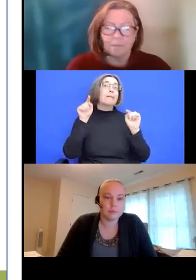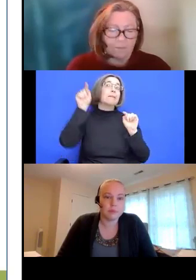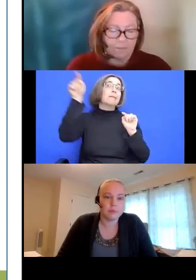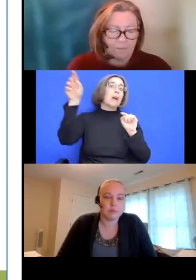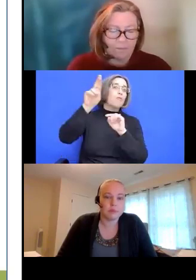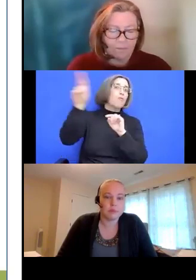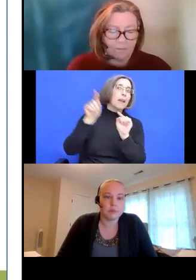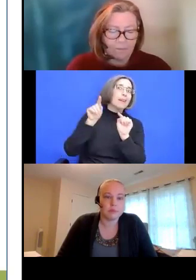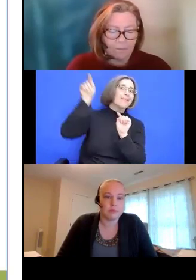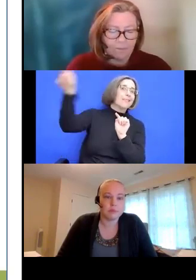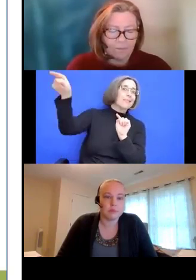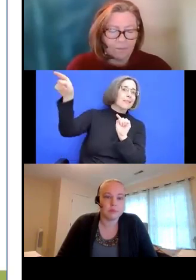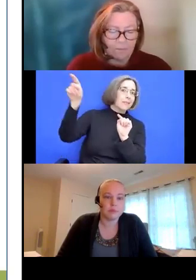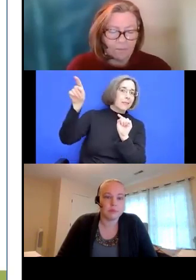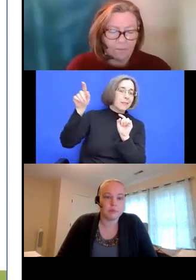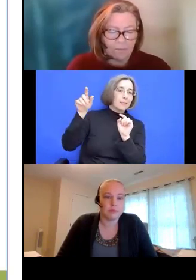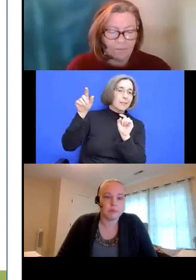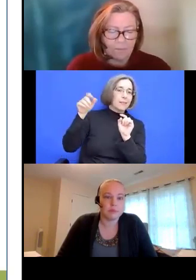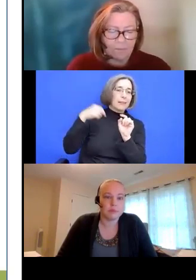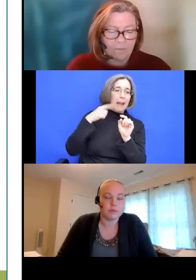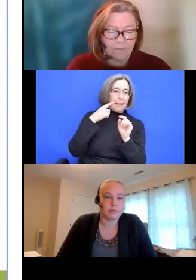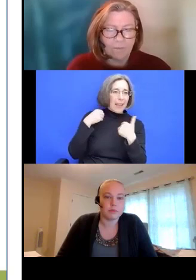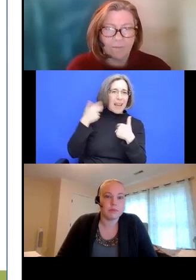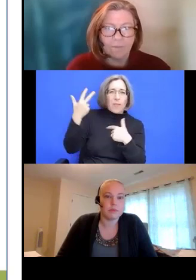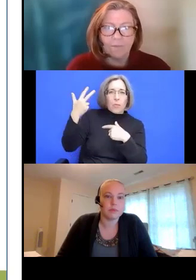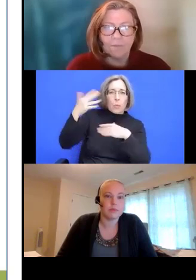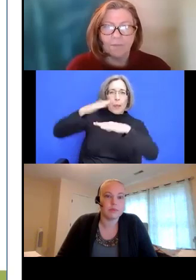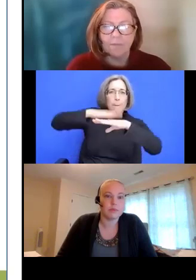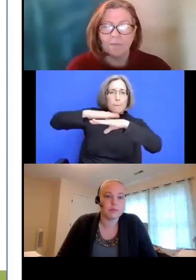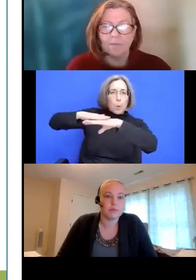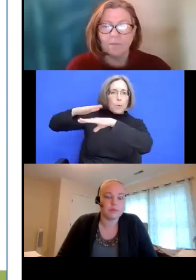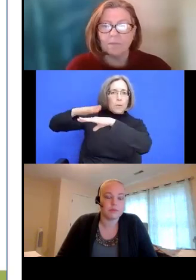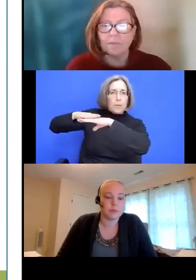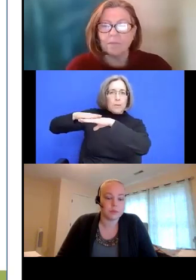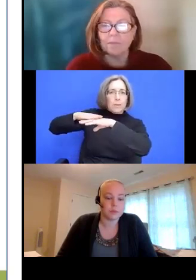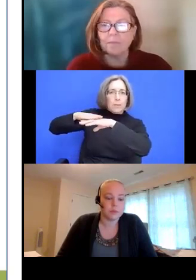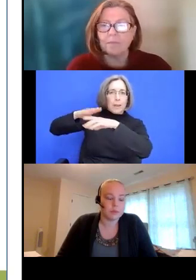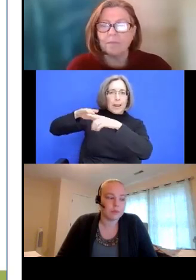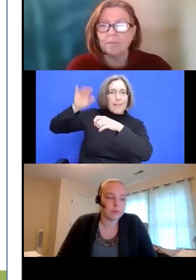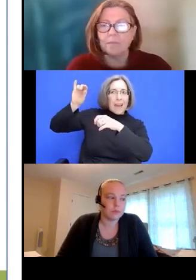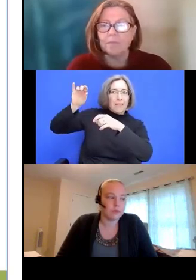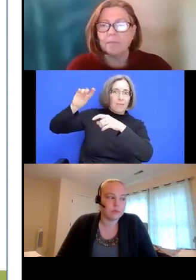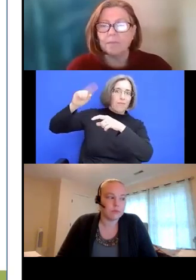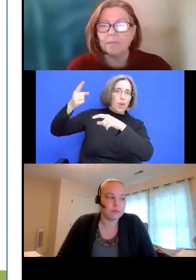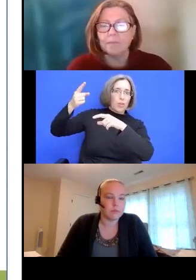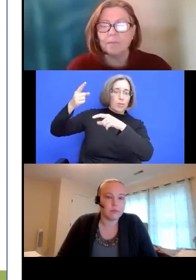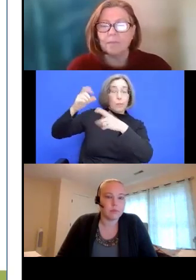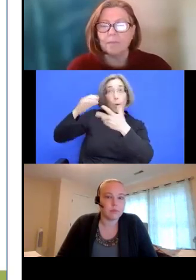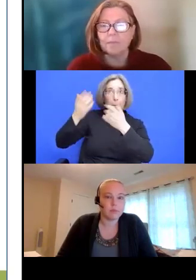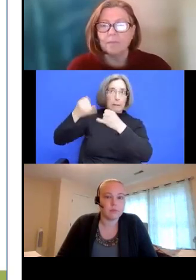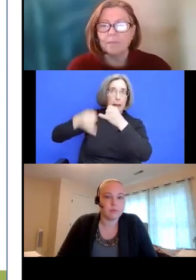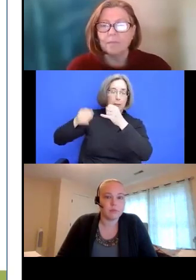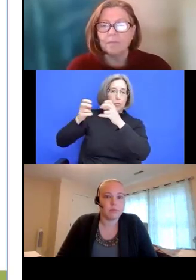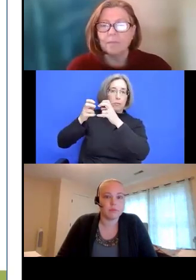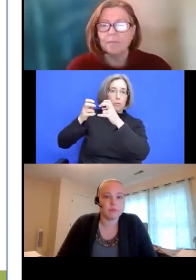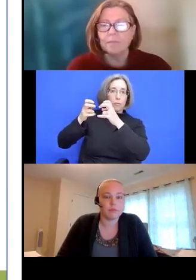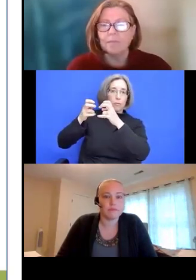So I think there's three booths that first or last row. You might want to look at it, but it's all the way to the right to the top of the screen.